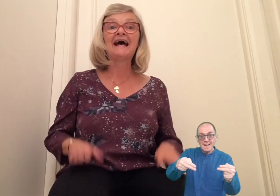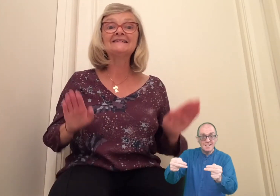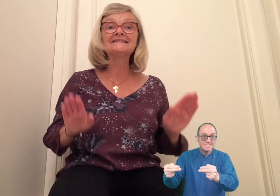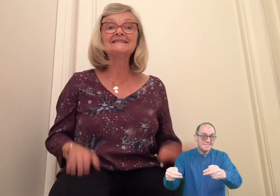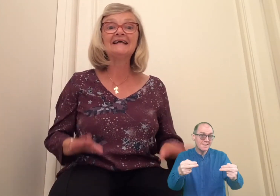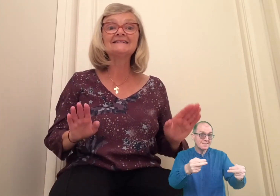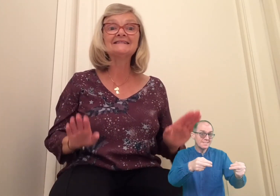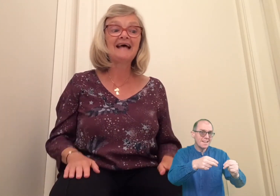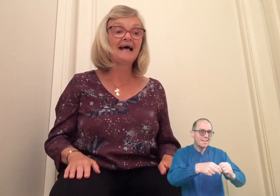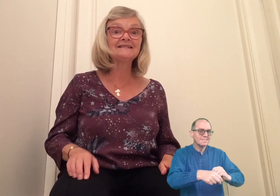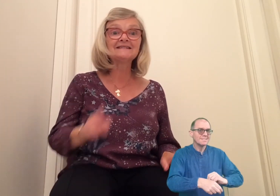Dance, dance, dance.